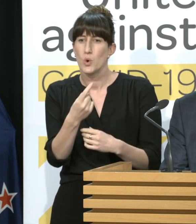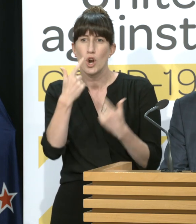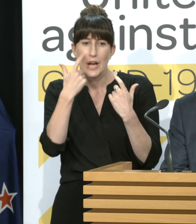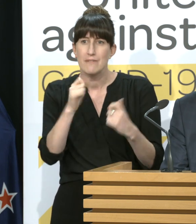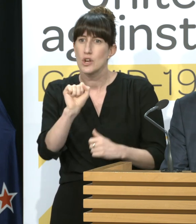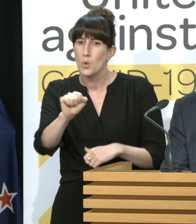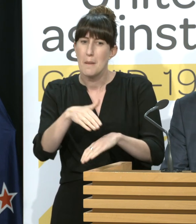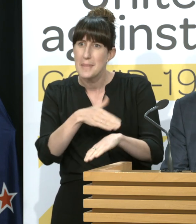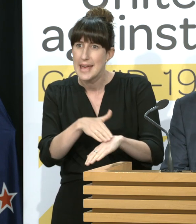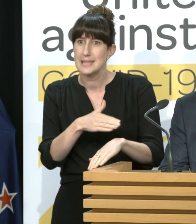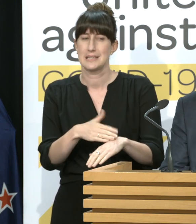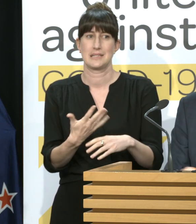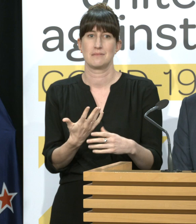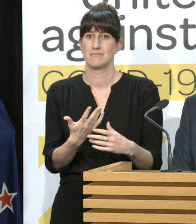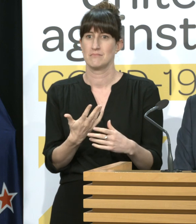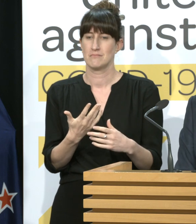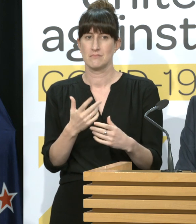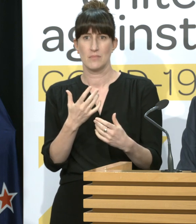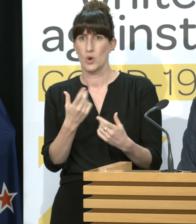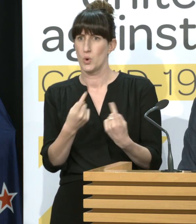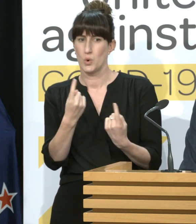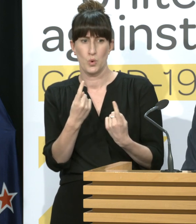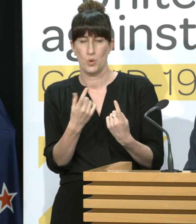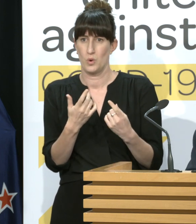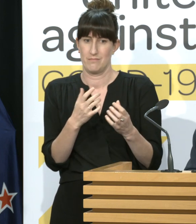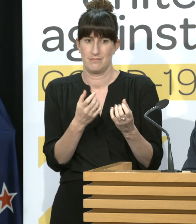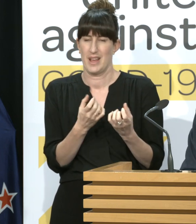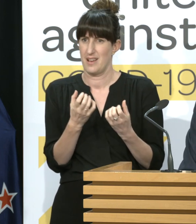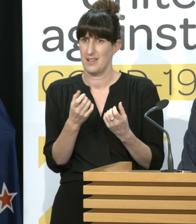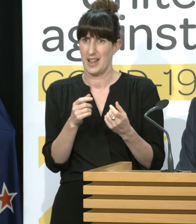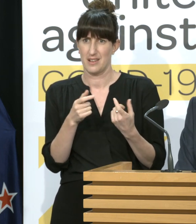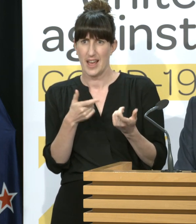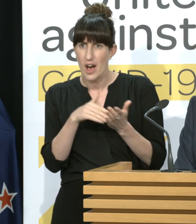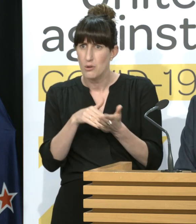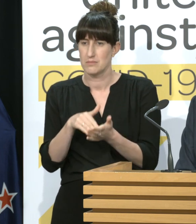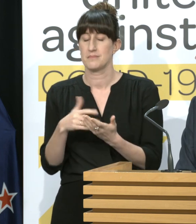of our team of five million combined with the planning that we're outlining today, which gives us all the best